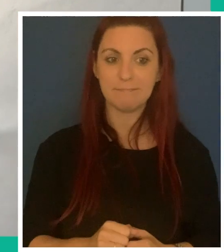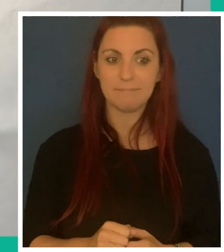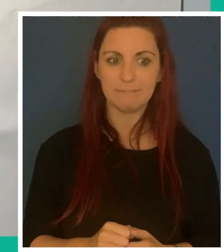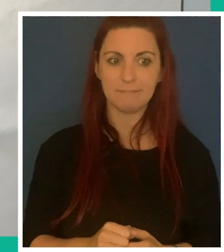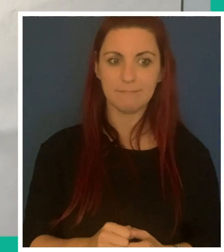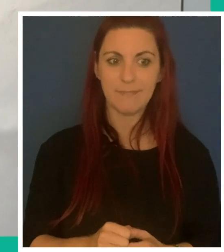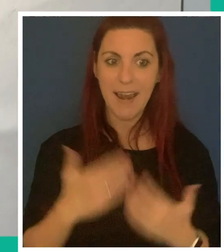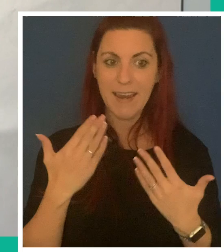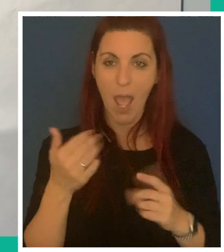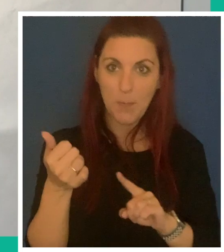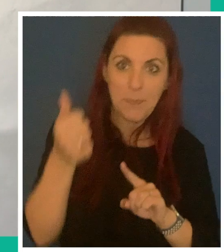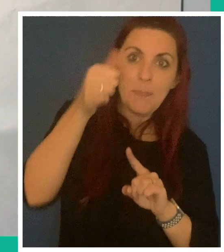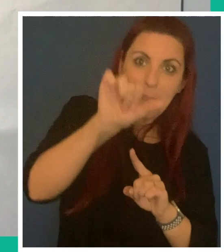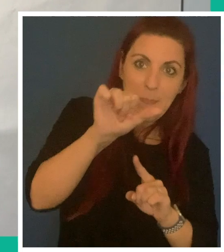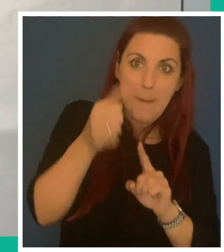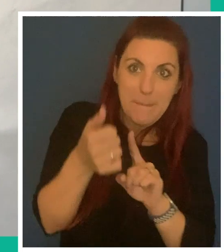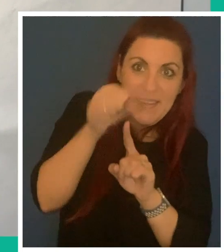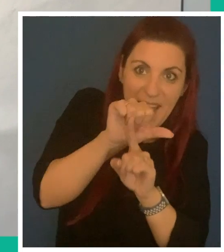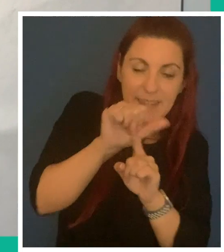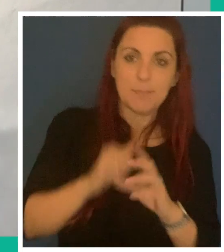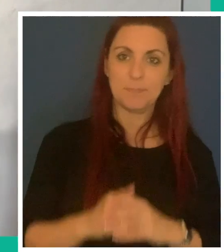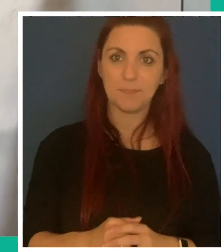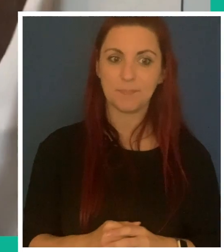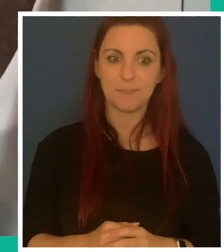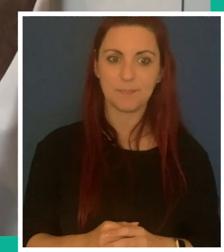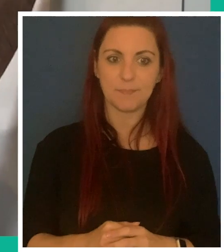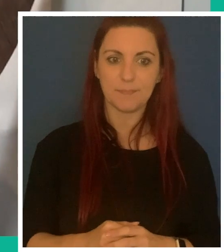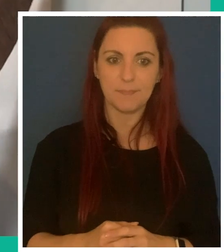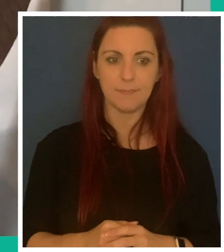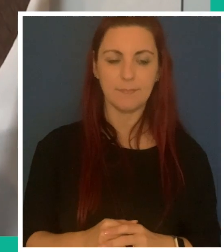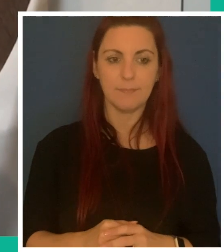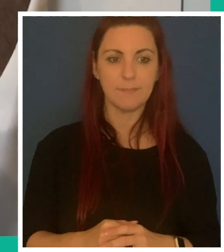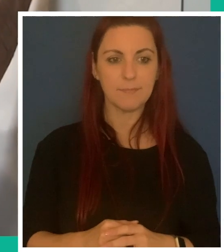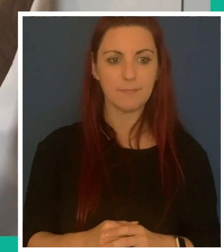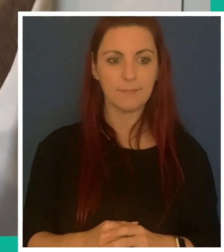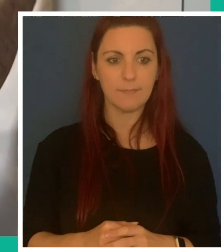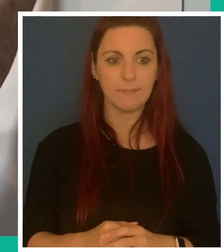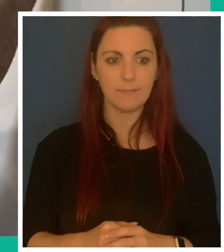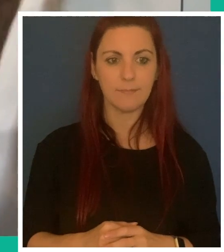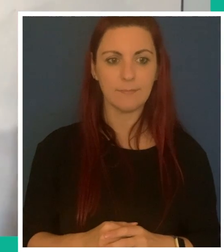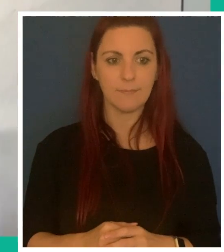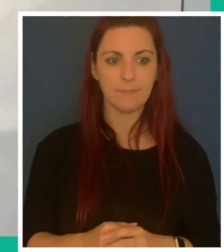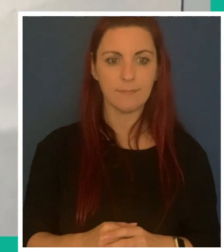and I'm go to do another boiled egg right beside it and a little bit behind it just here.